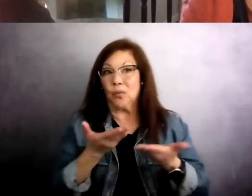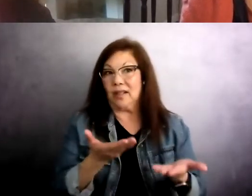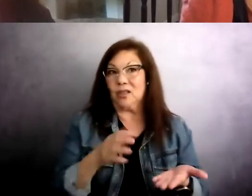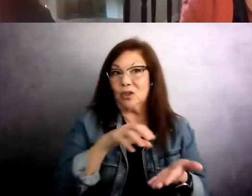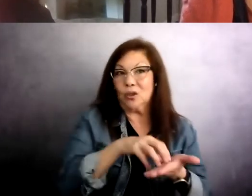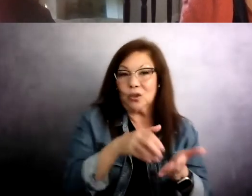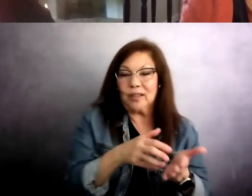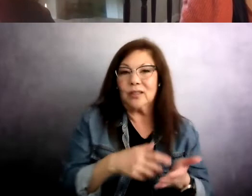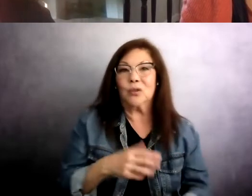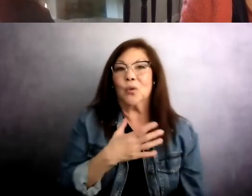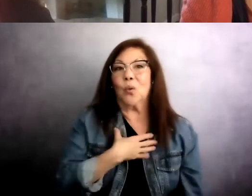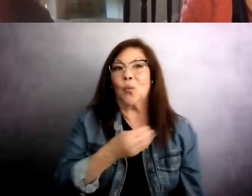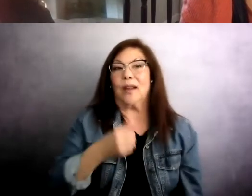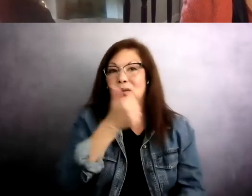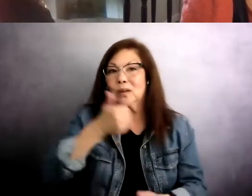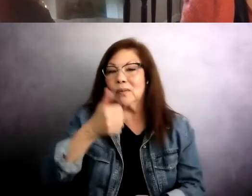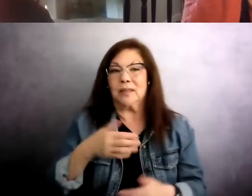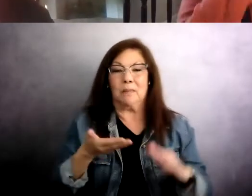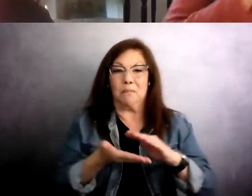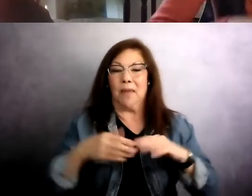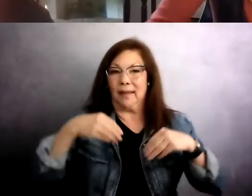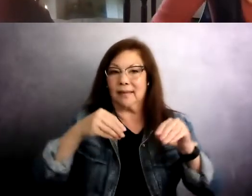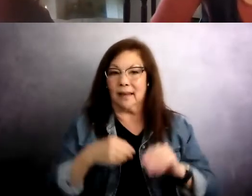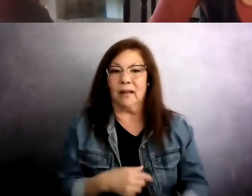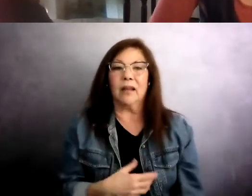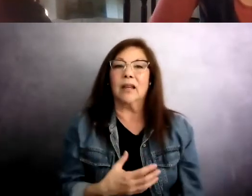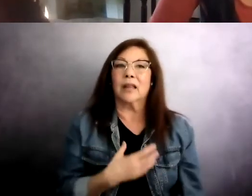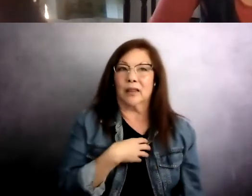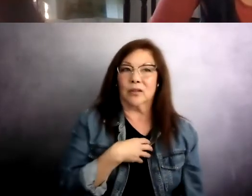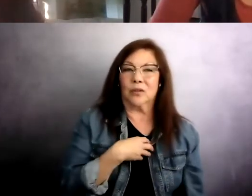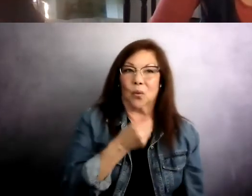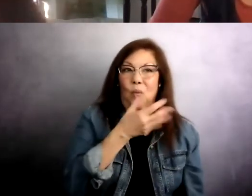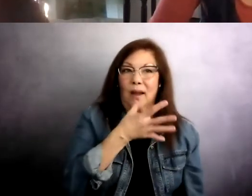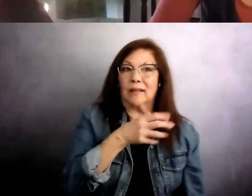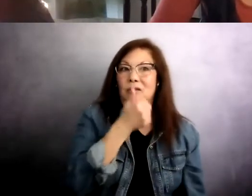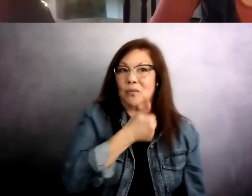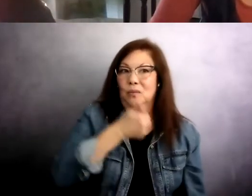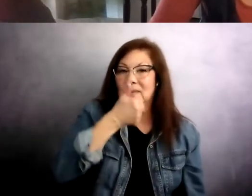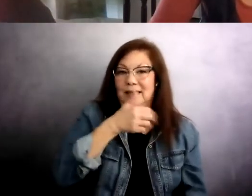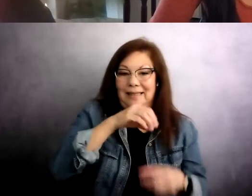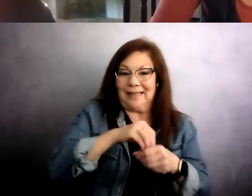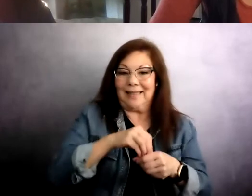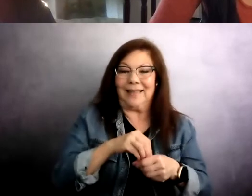There is a type of white womanhood and femininity that is dangerous, and that is Daisy. We get